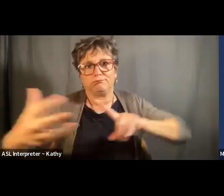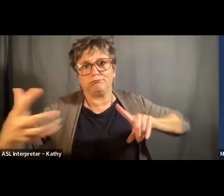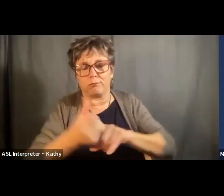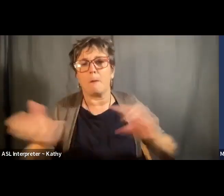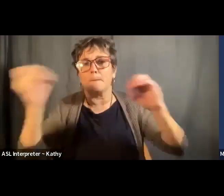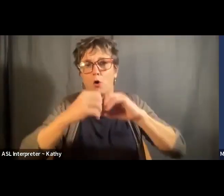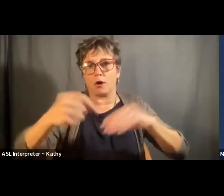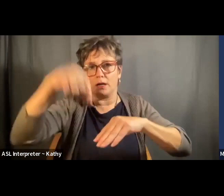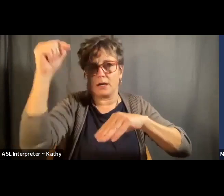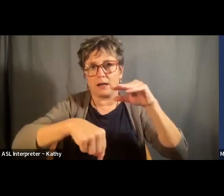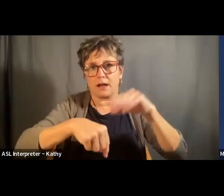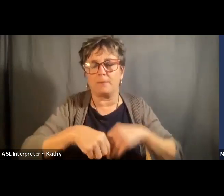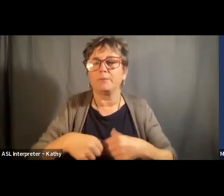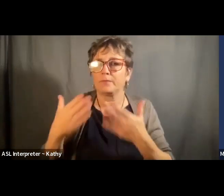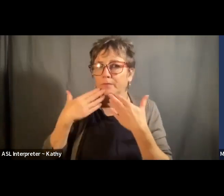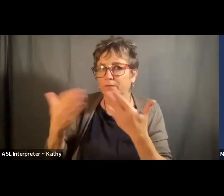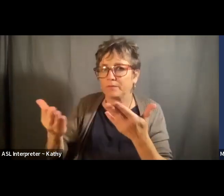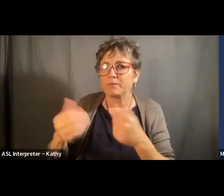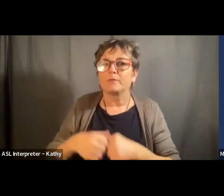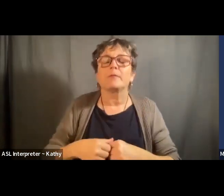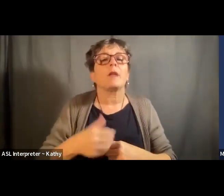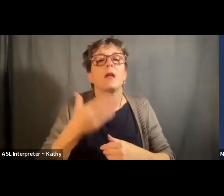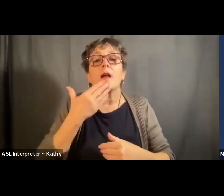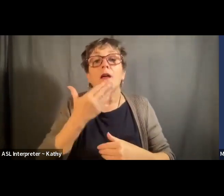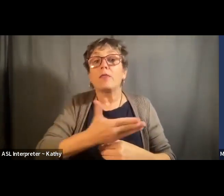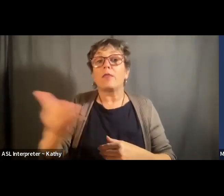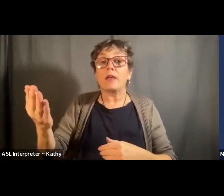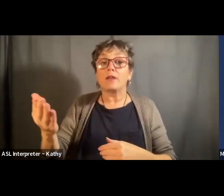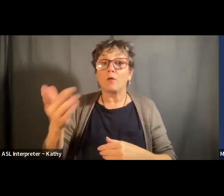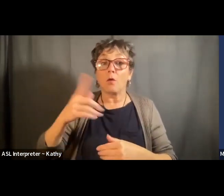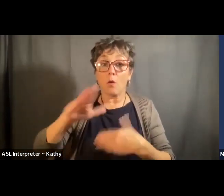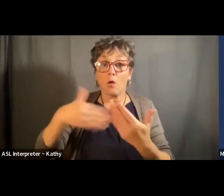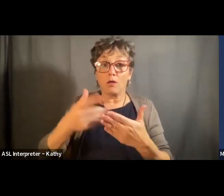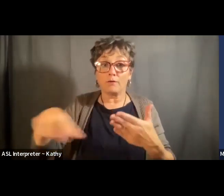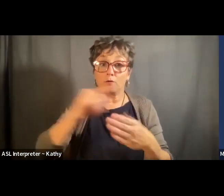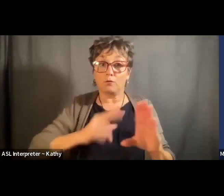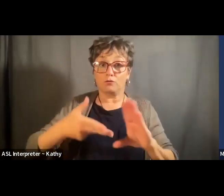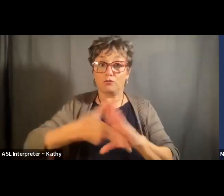Thank you, Krista, and all of you who have taken the time to come today. I'm so excited for your community.